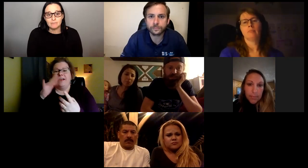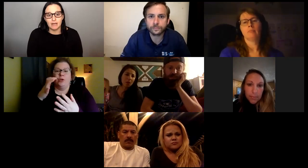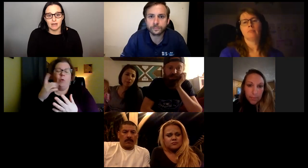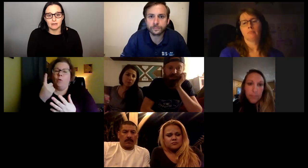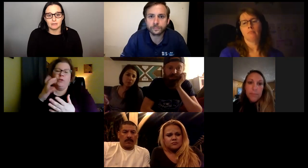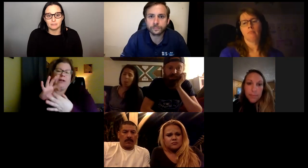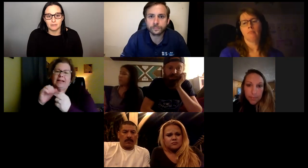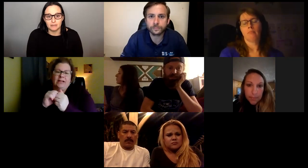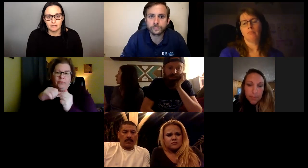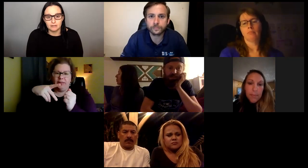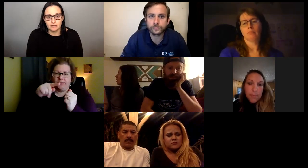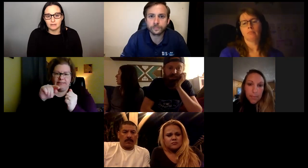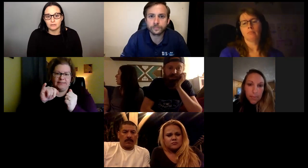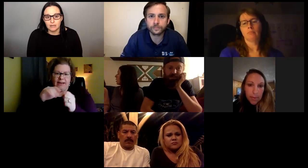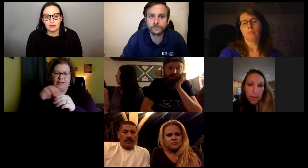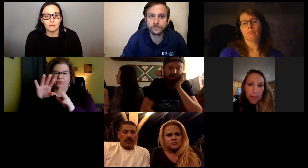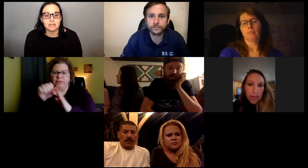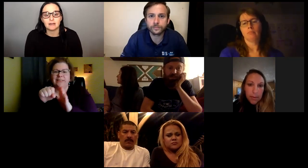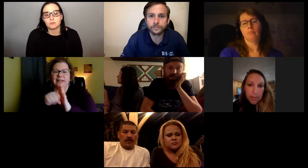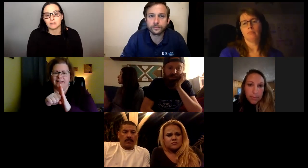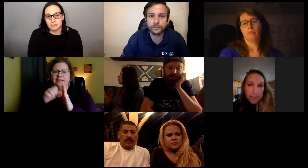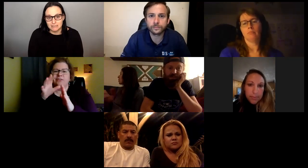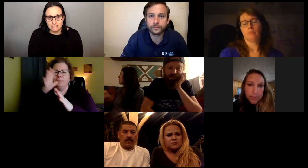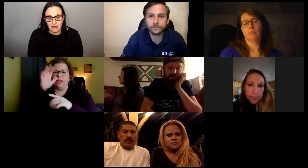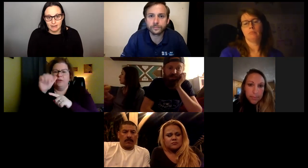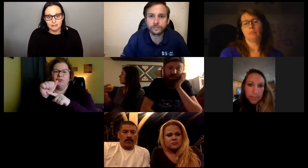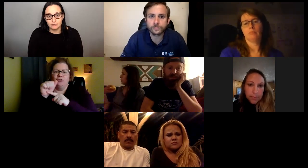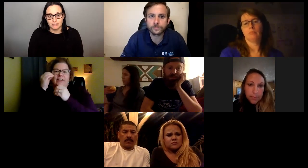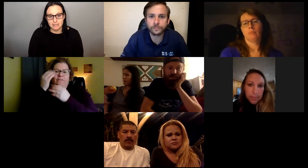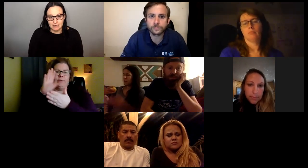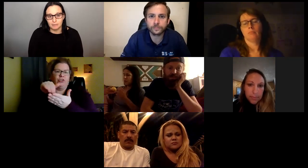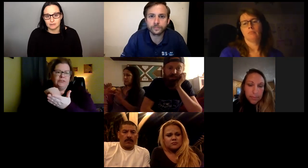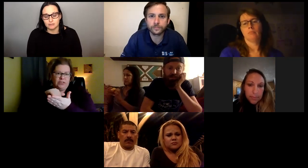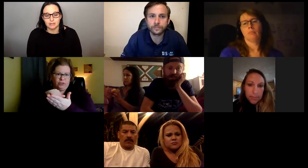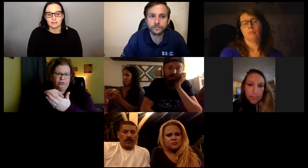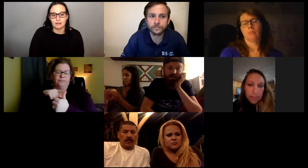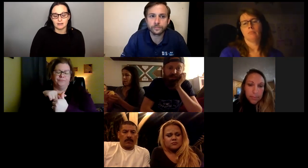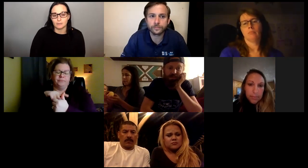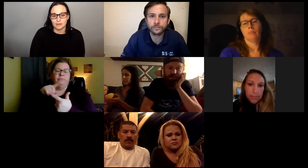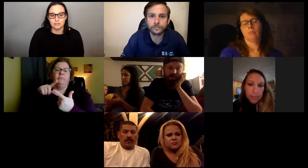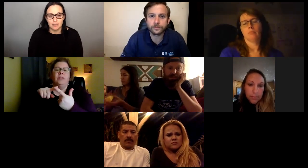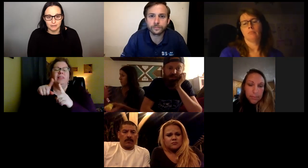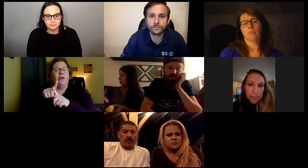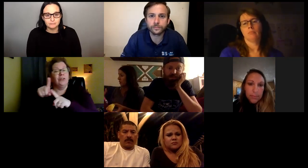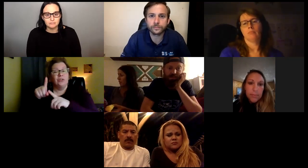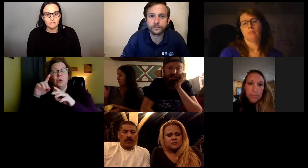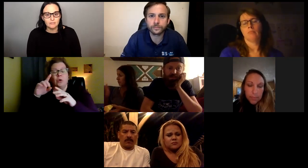um but you can't always connect with the pti for the state parent training